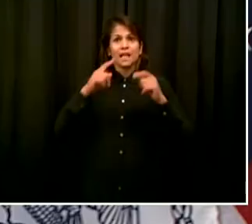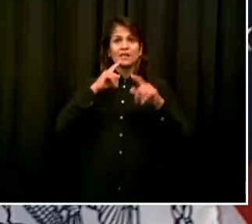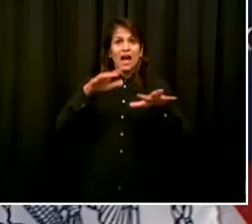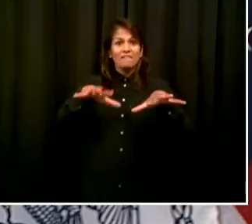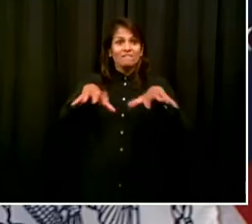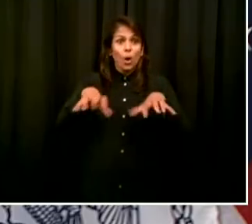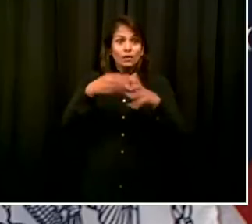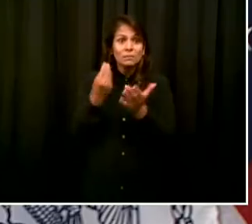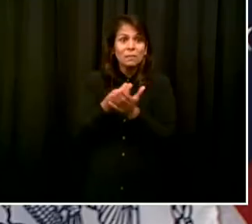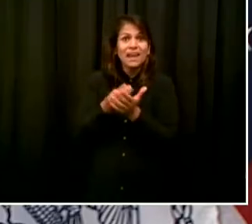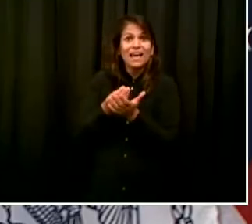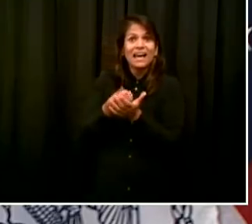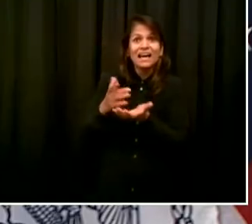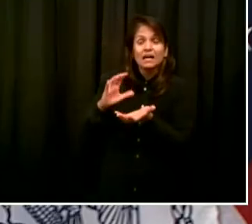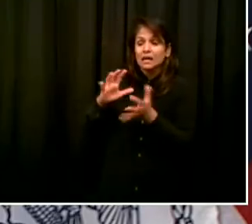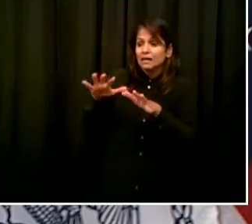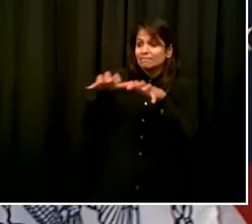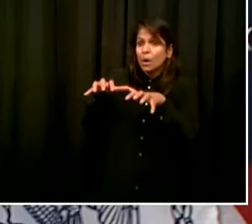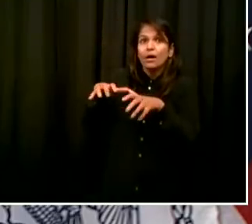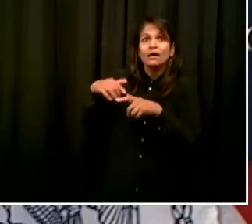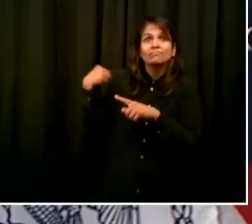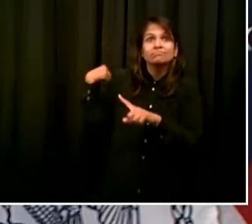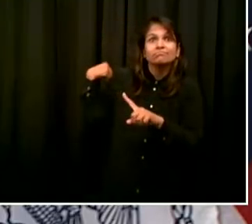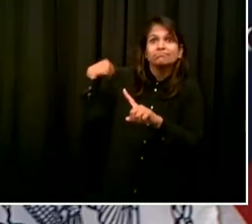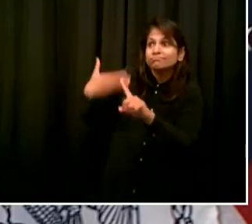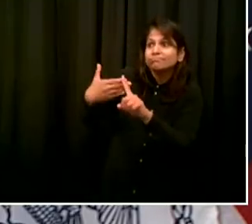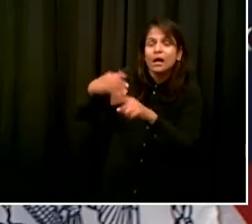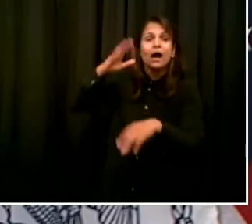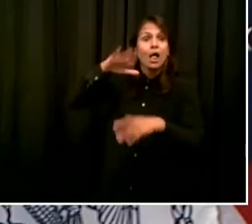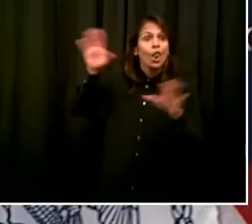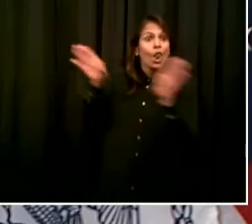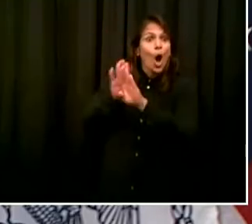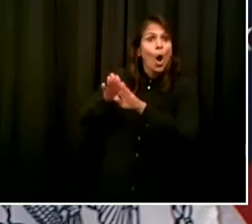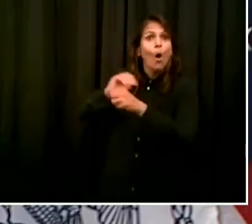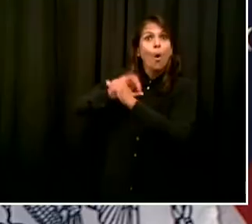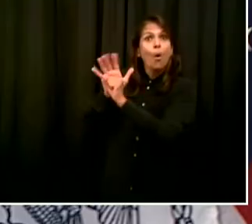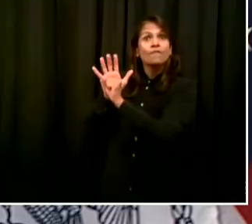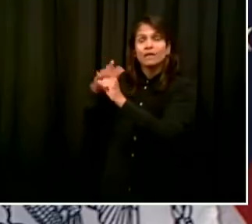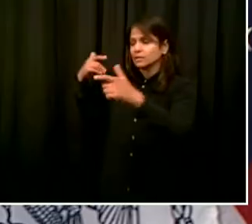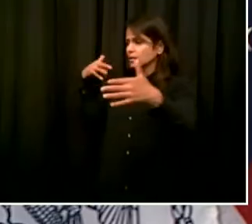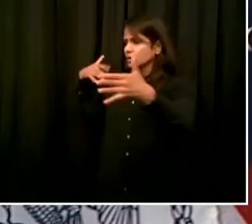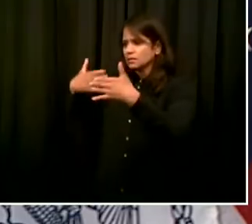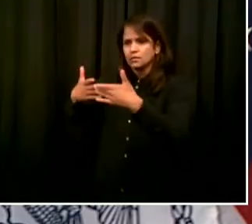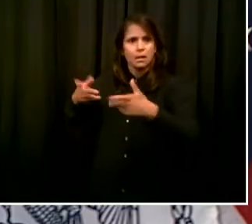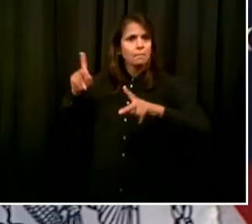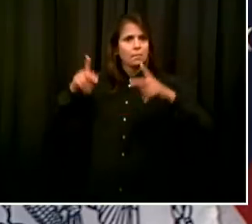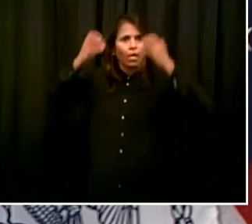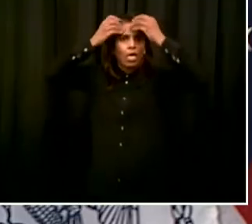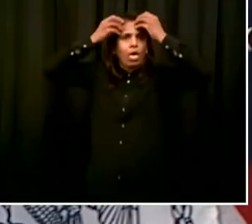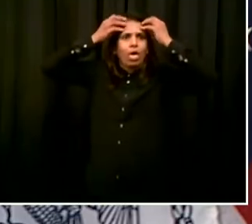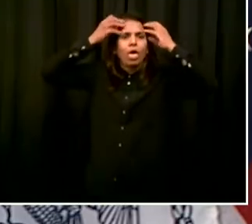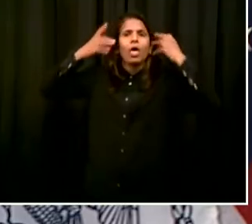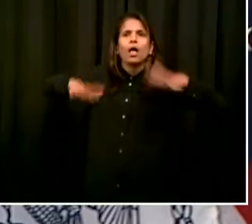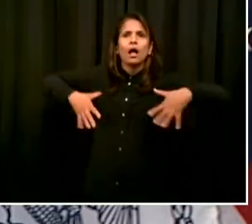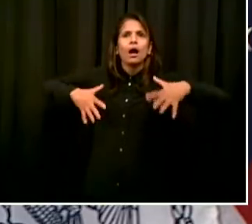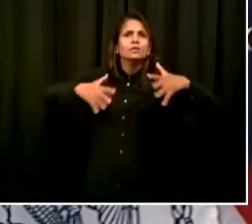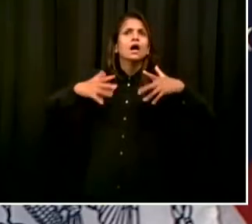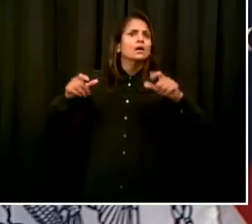I THINK IT DOES NOT MAKE SENSE TO FREEZE OUR